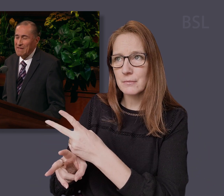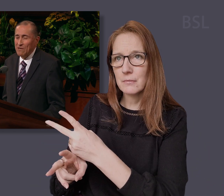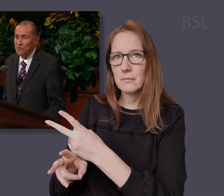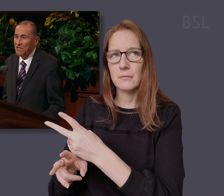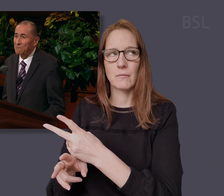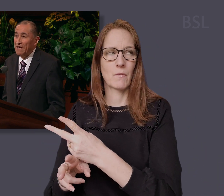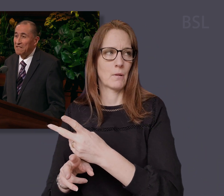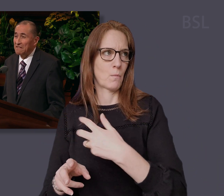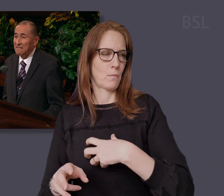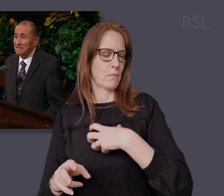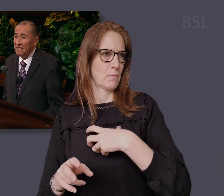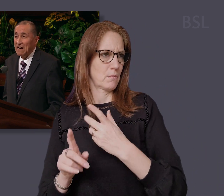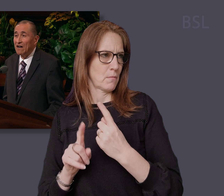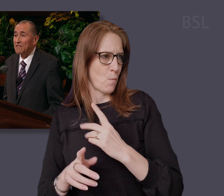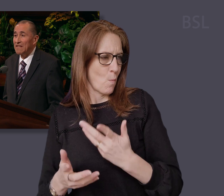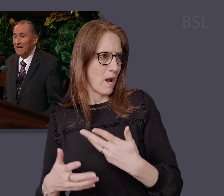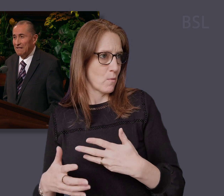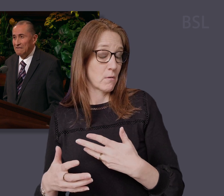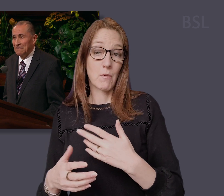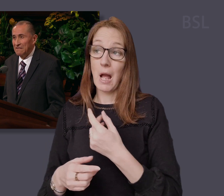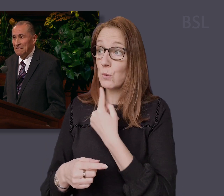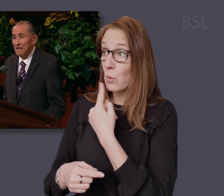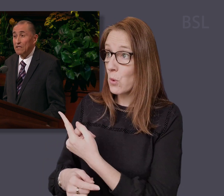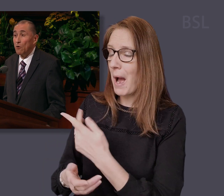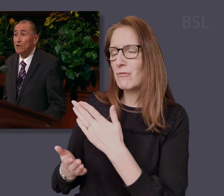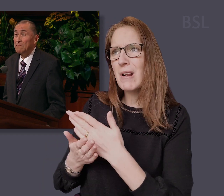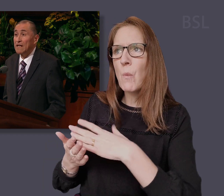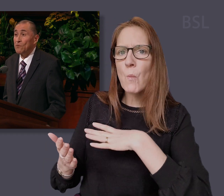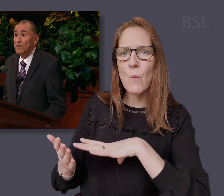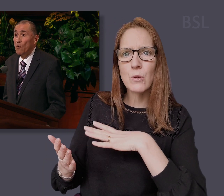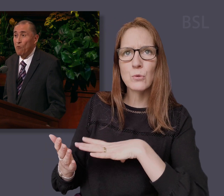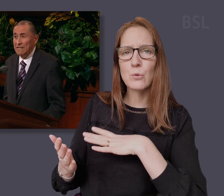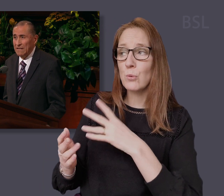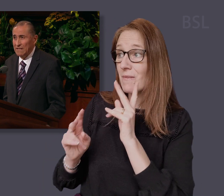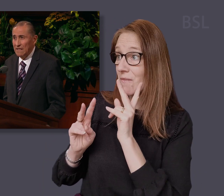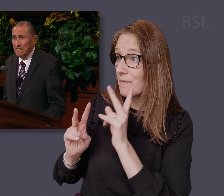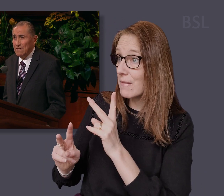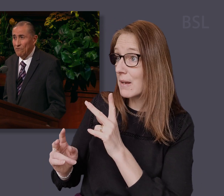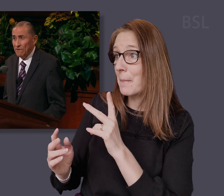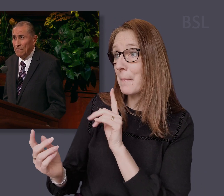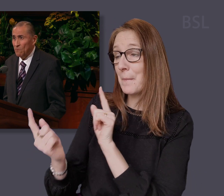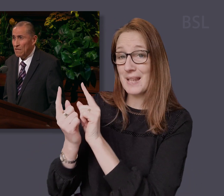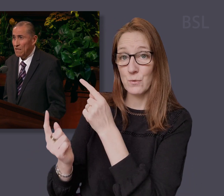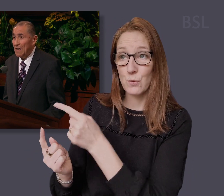He was not expecting a comment like that. I told him that I really wanted to visit with him